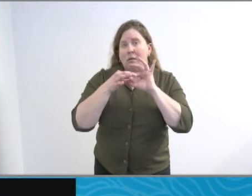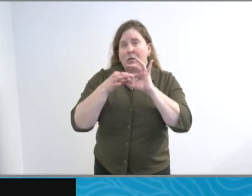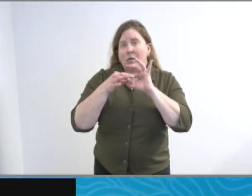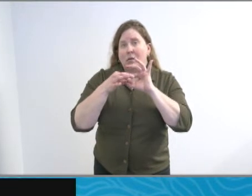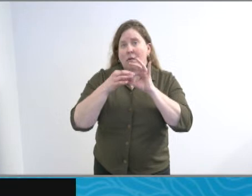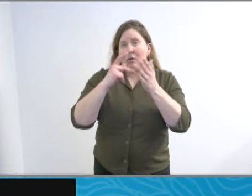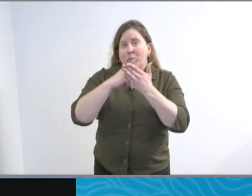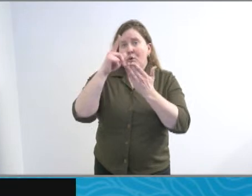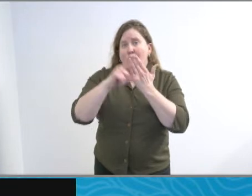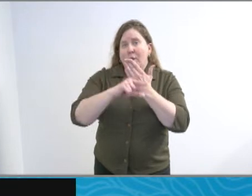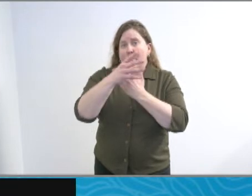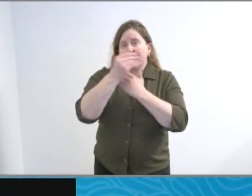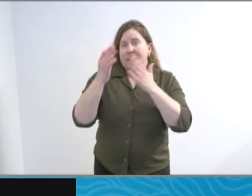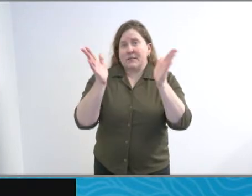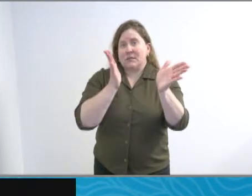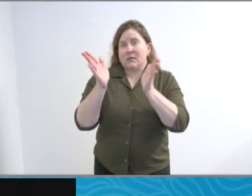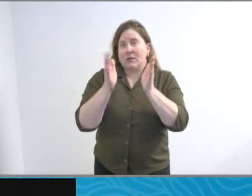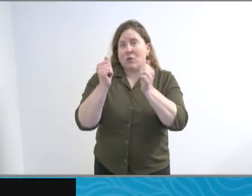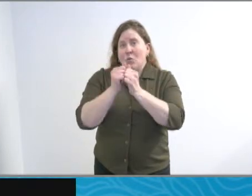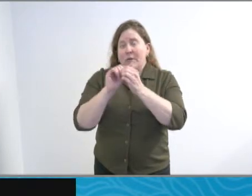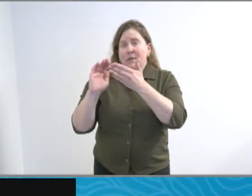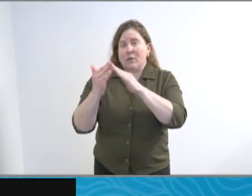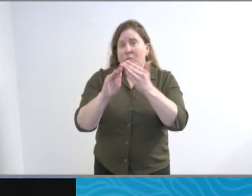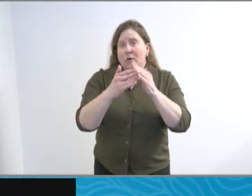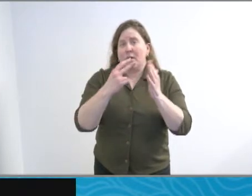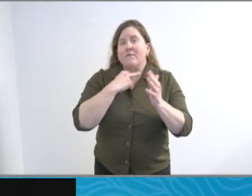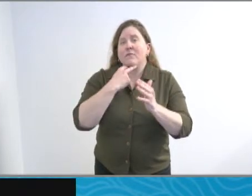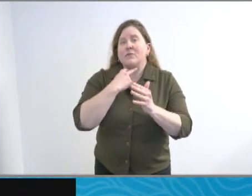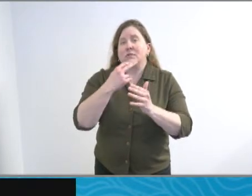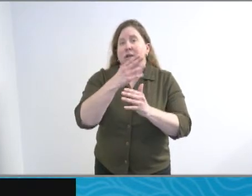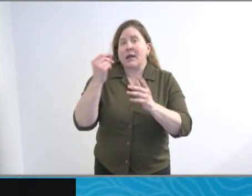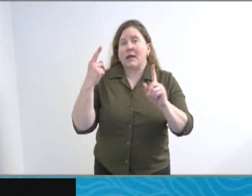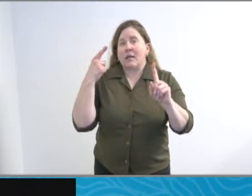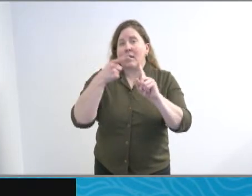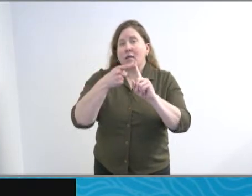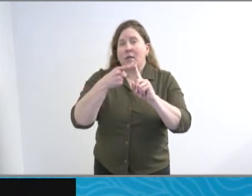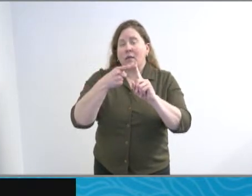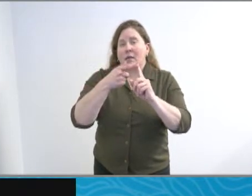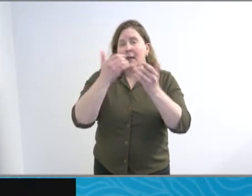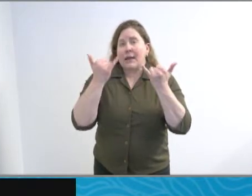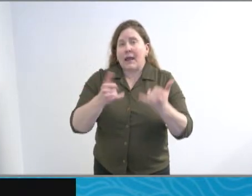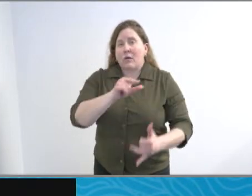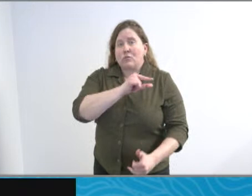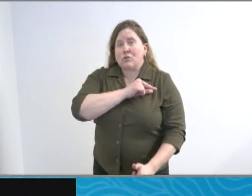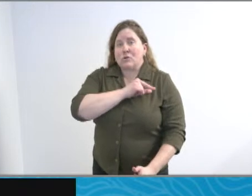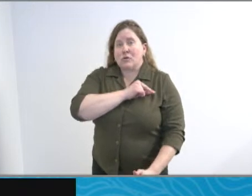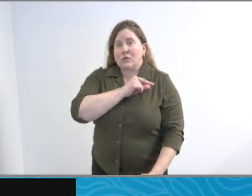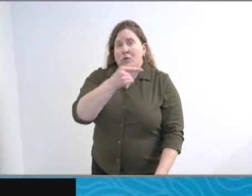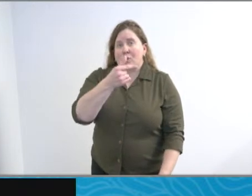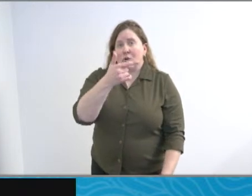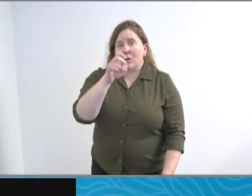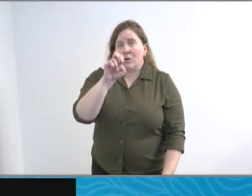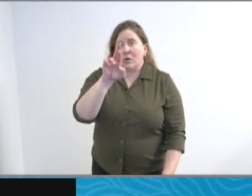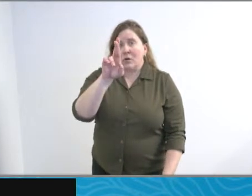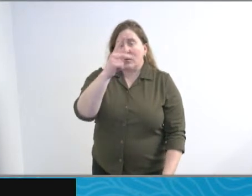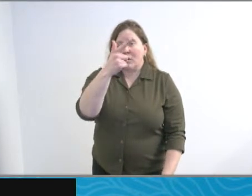and services with the community voices and our goals. So I'm gonna throw it over to George, who's gonna do another example just like this one.